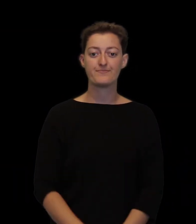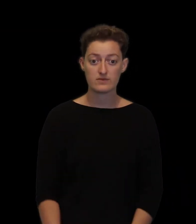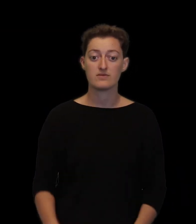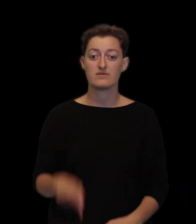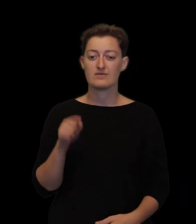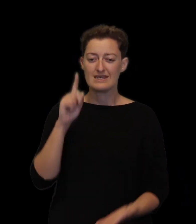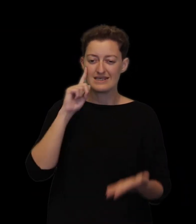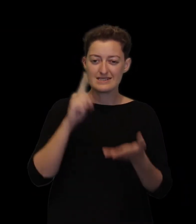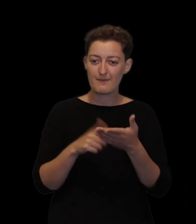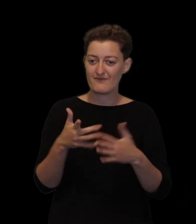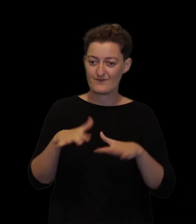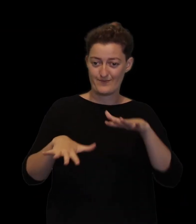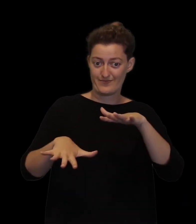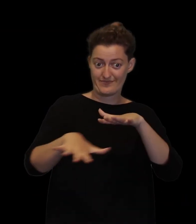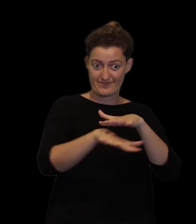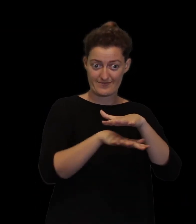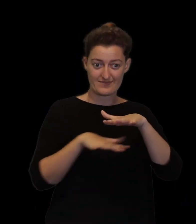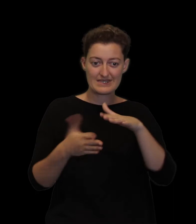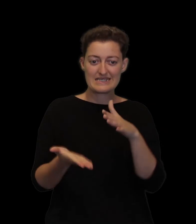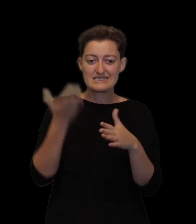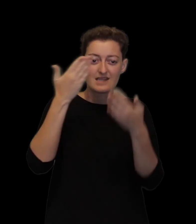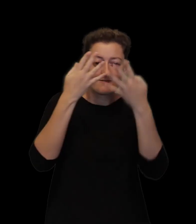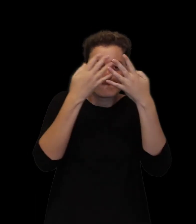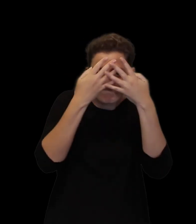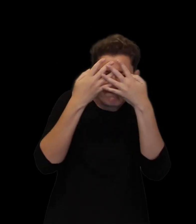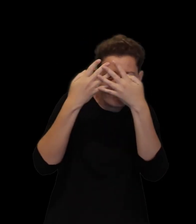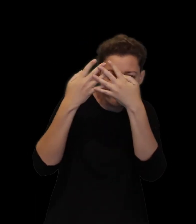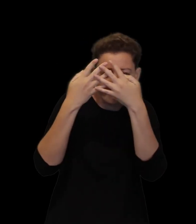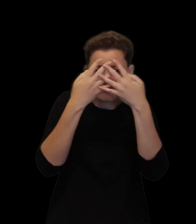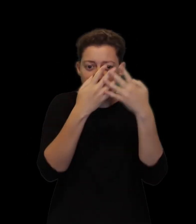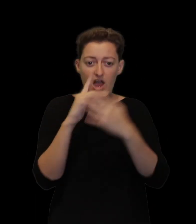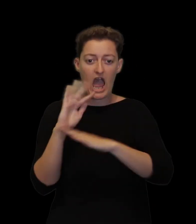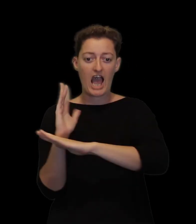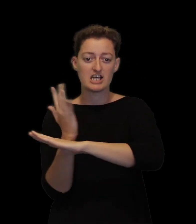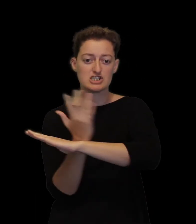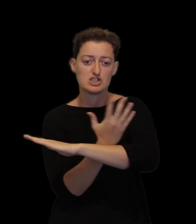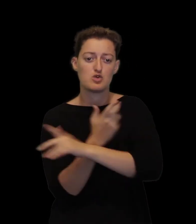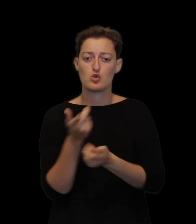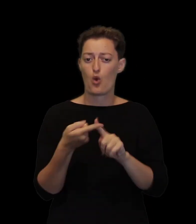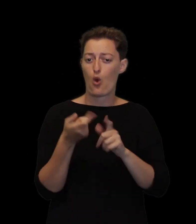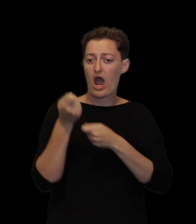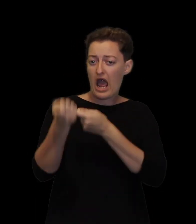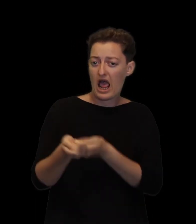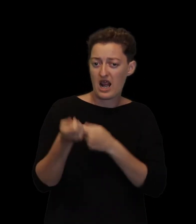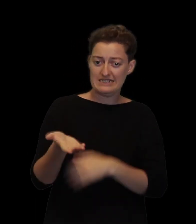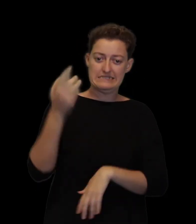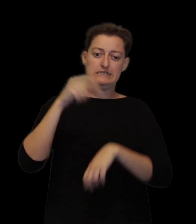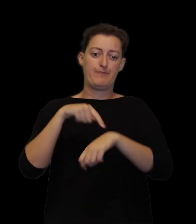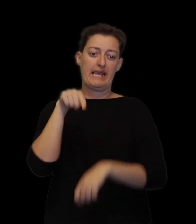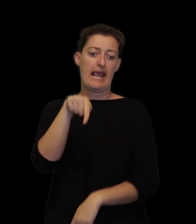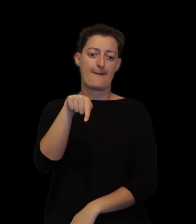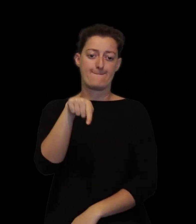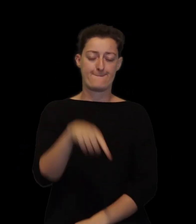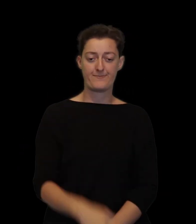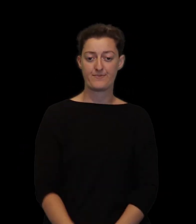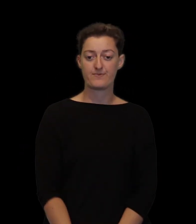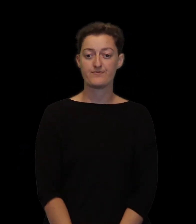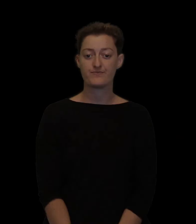It spends most of its time on the ground hidden in grass or vegetation.